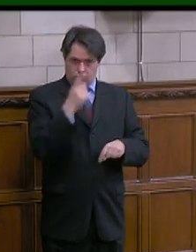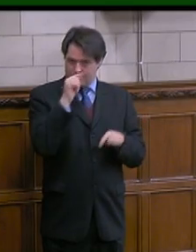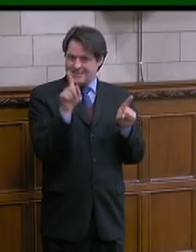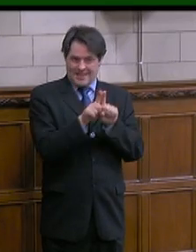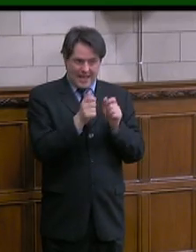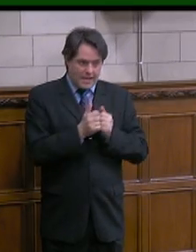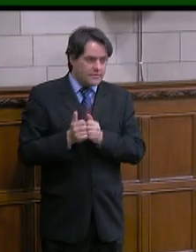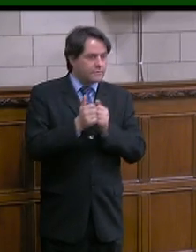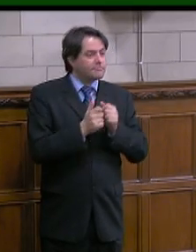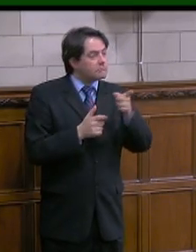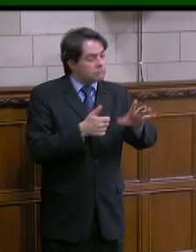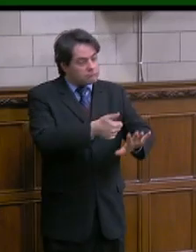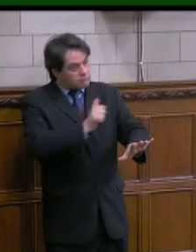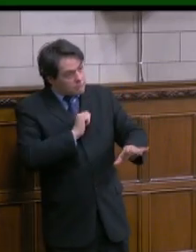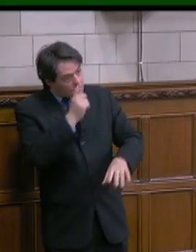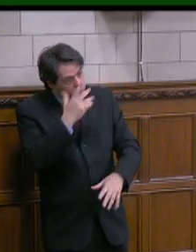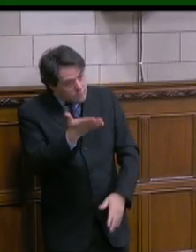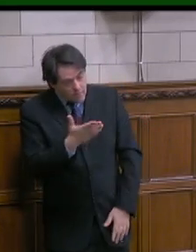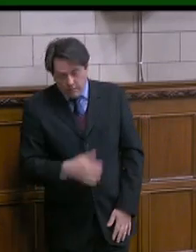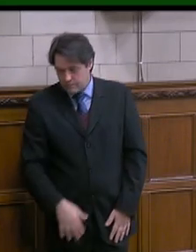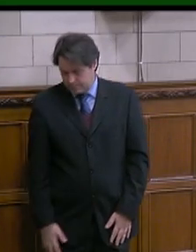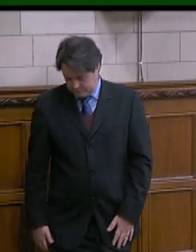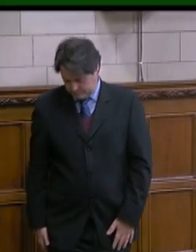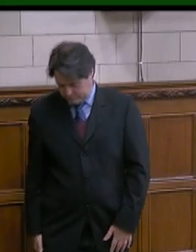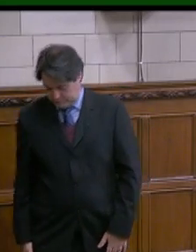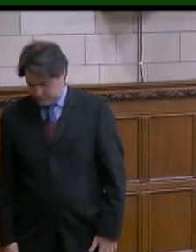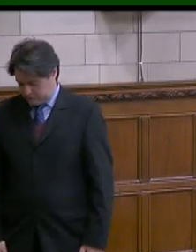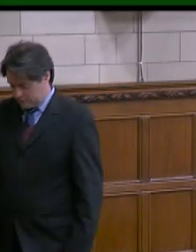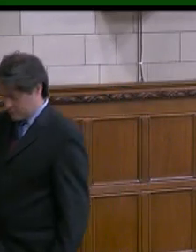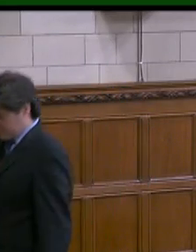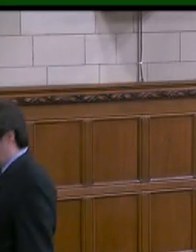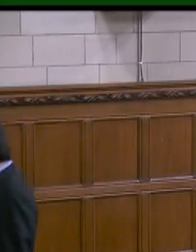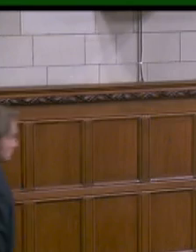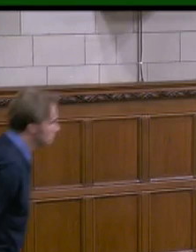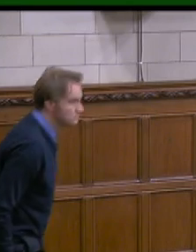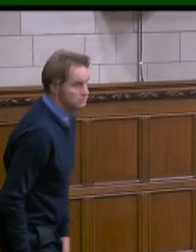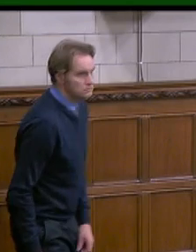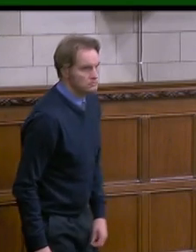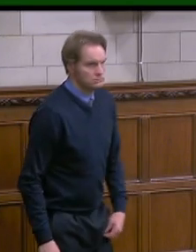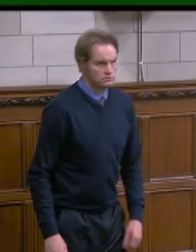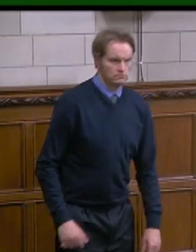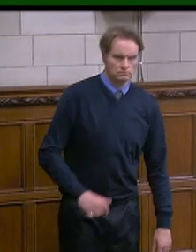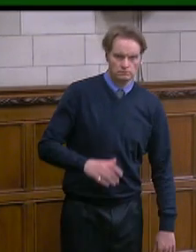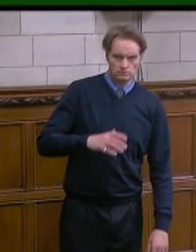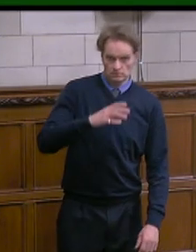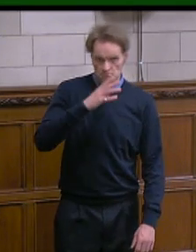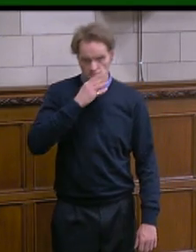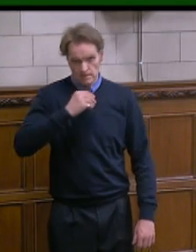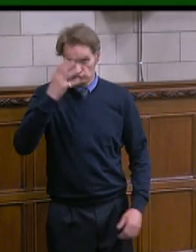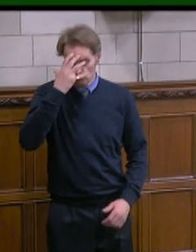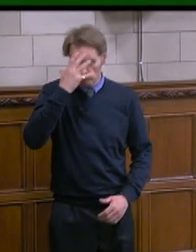I am sorry I have not been able to be present for more of this important debate.